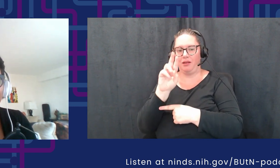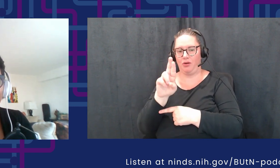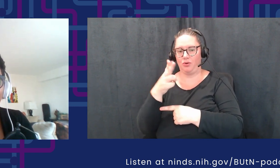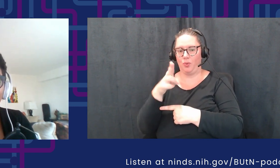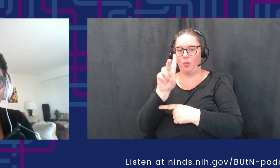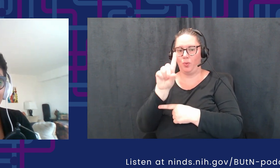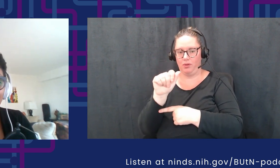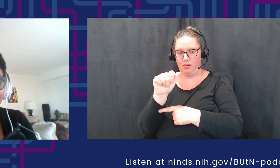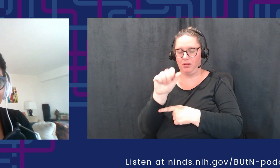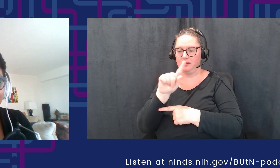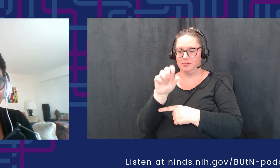Let's start with introductions.